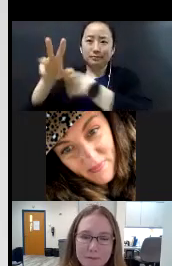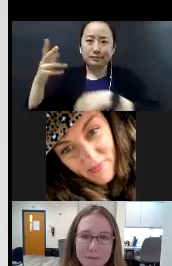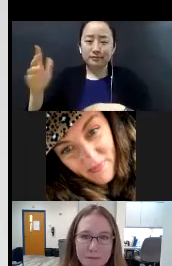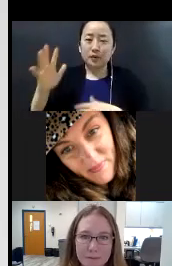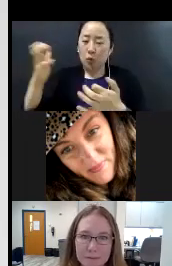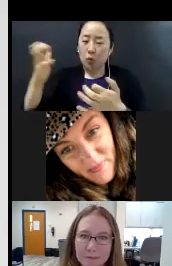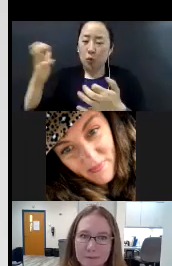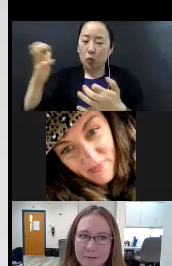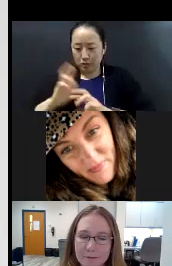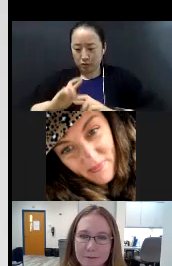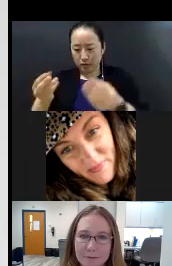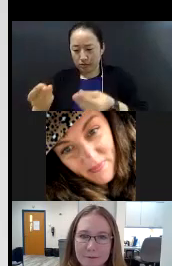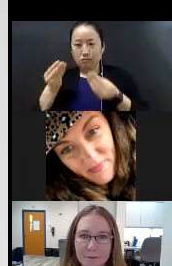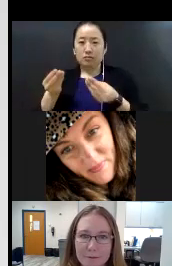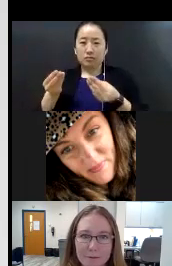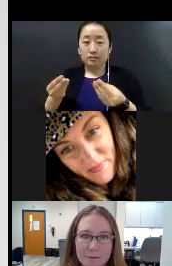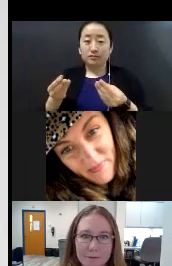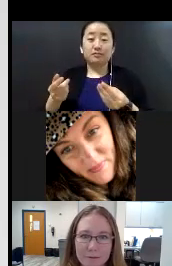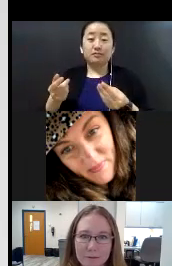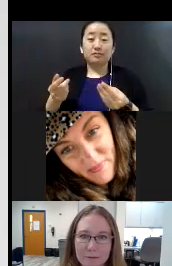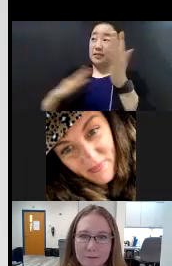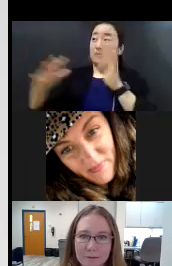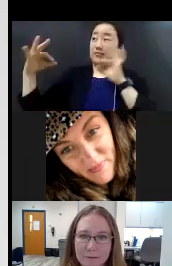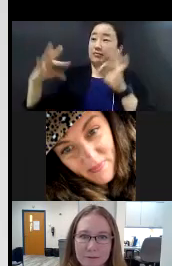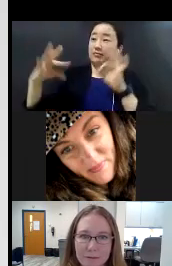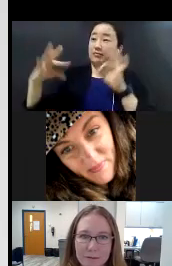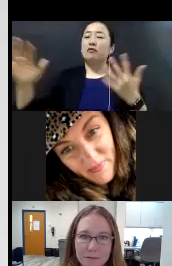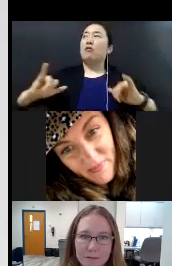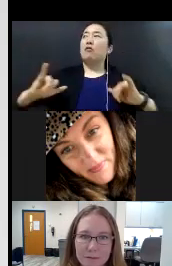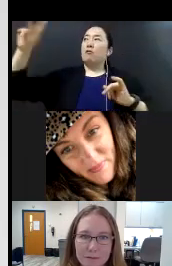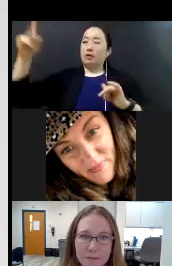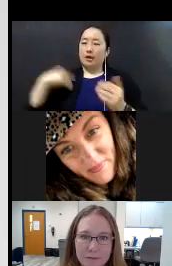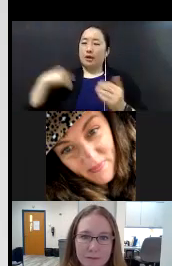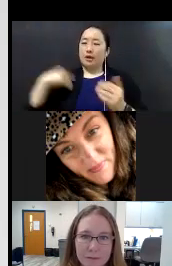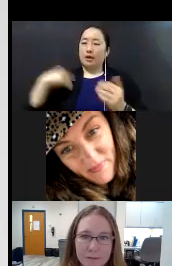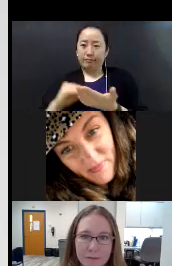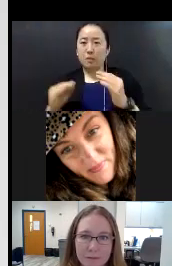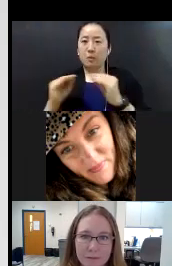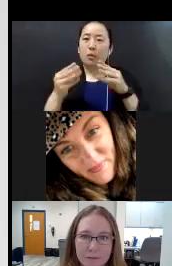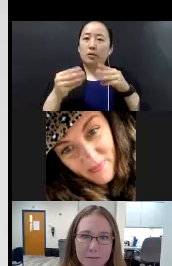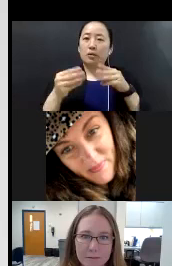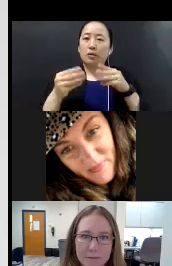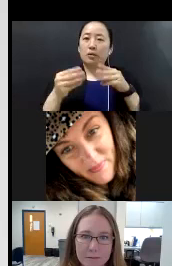WE HAVE IMPLEMENTED SOME OF THOSE THINGS TO TRY TO MAKE THE PROCESS EVEN MORE SMOOTH.